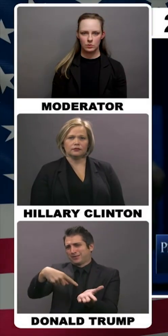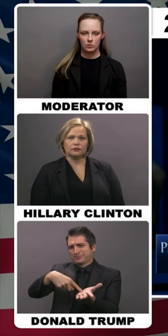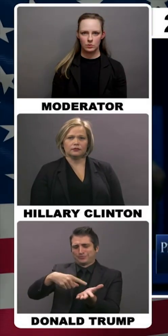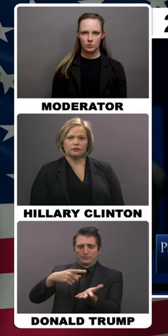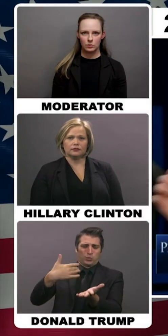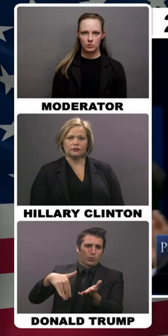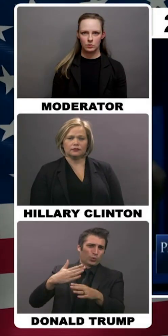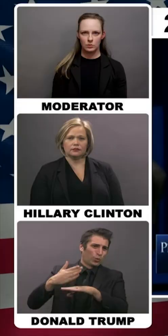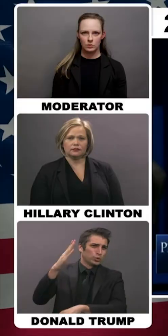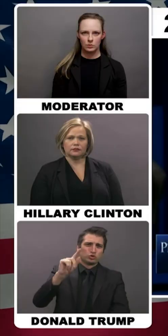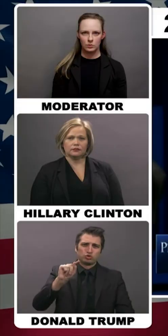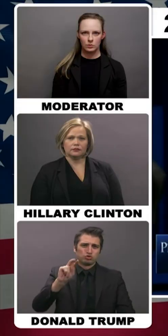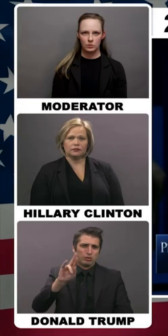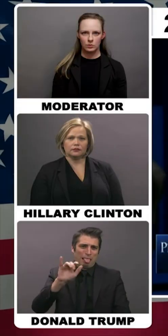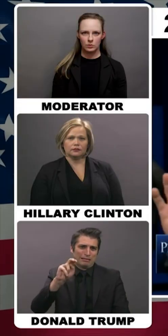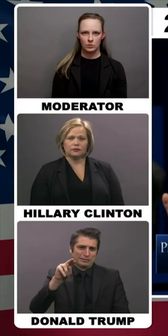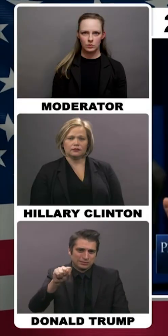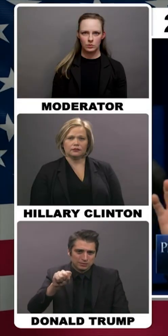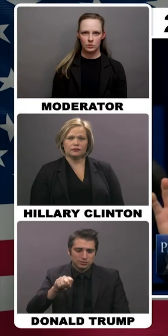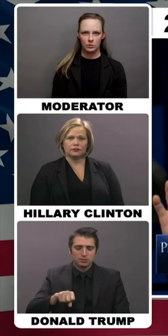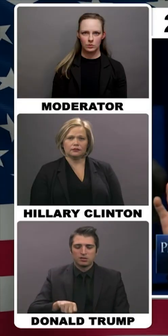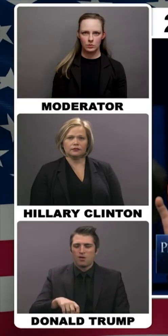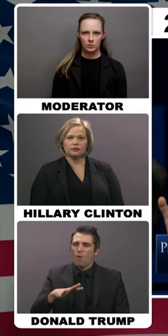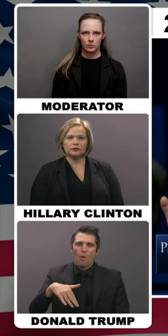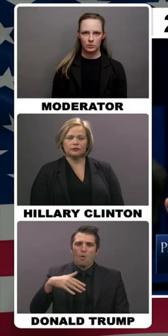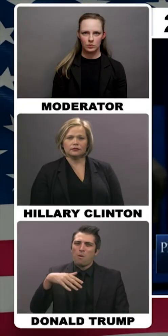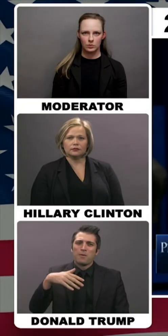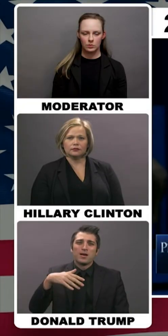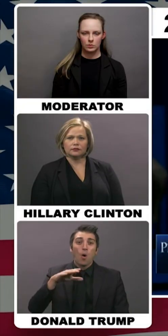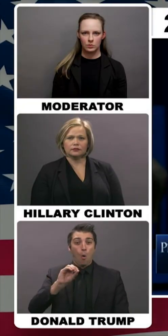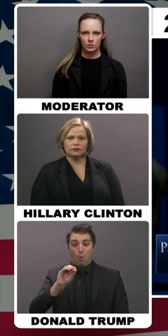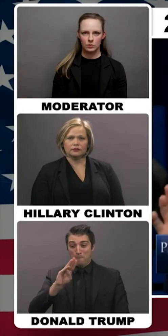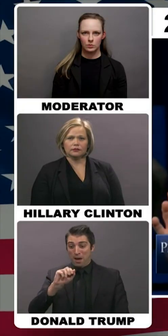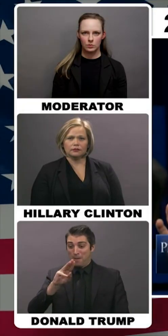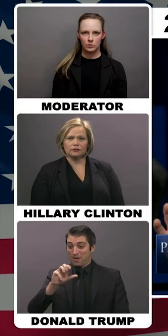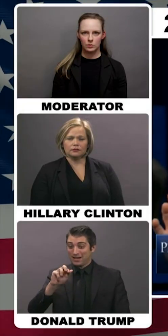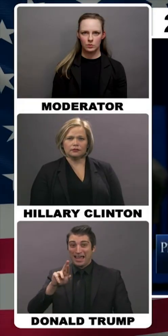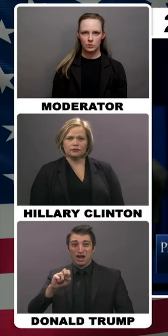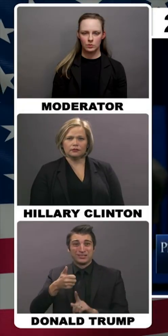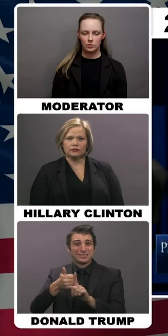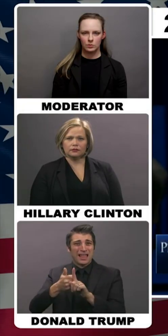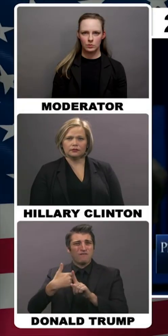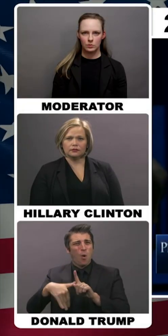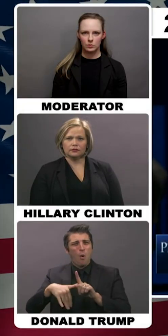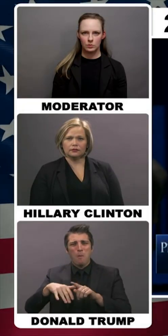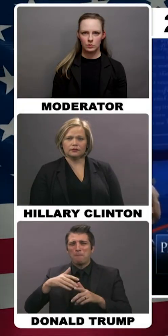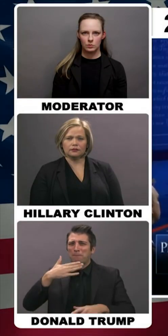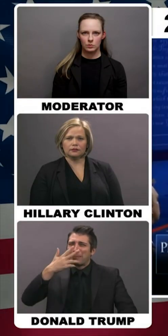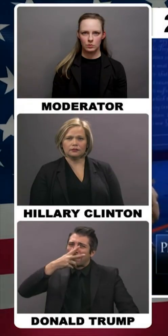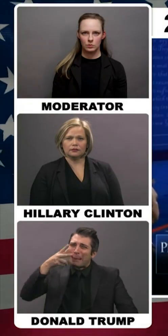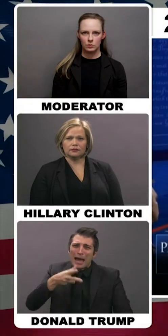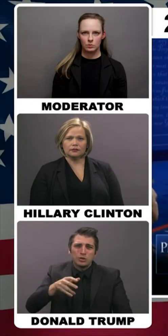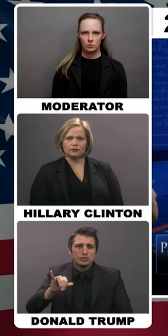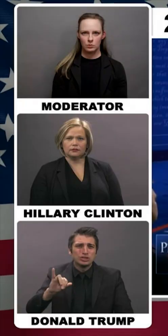It's very bad, very bad health insurance. Far too expensive. And not only expensive for the person that has it,